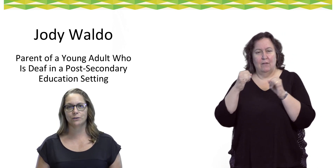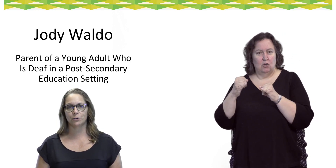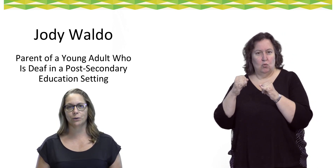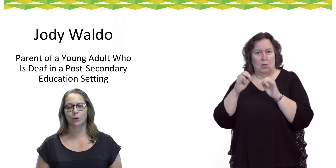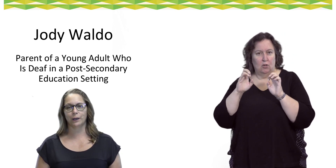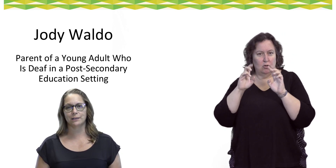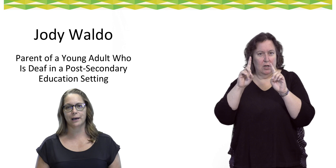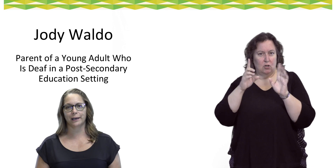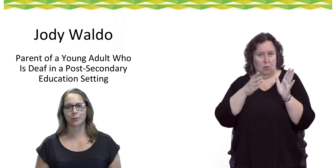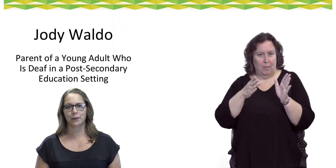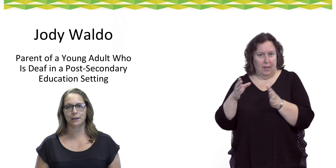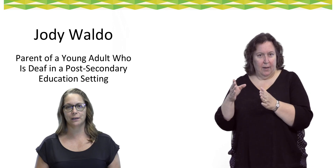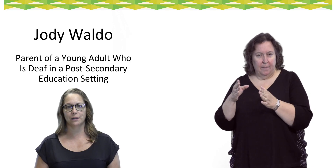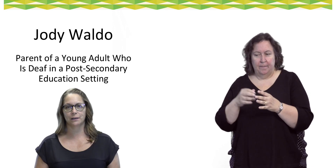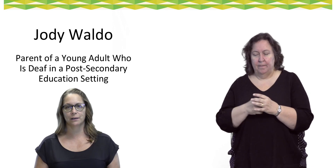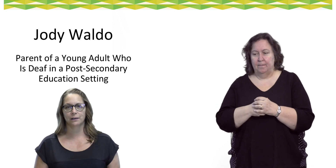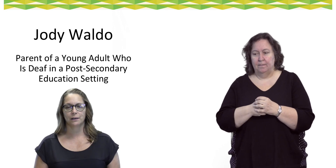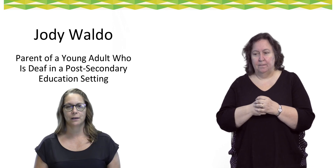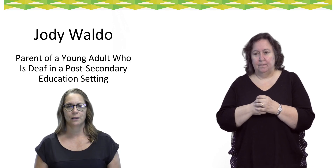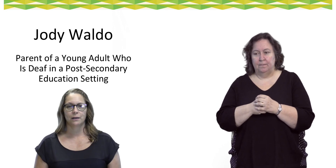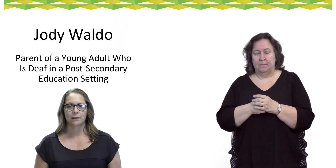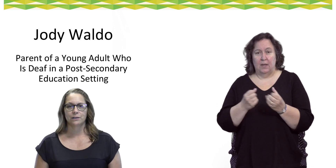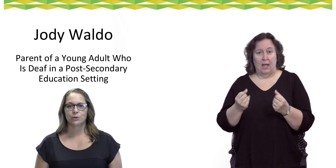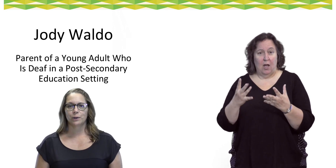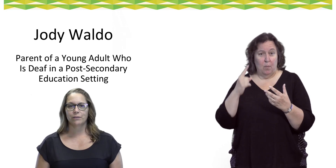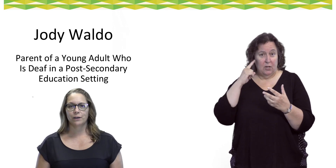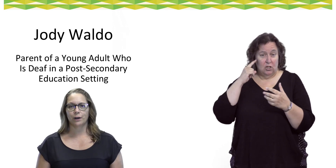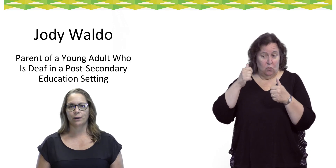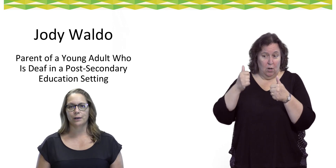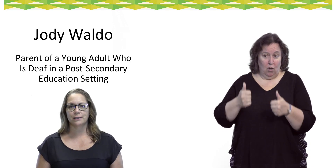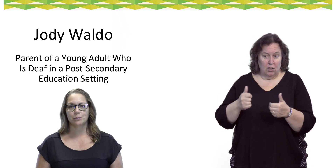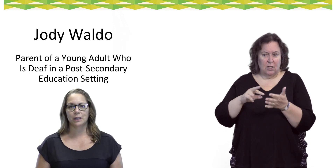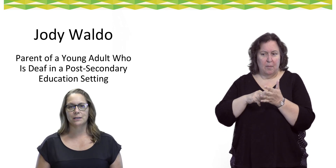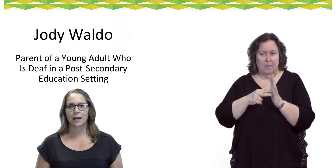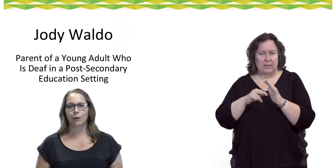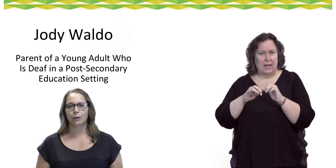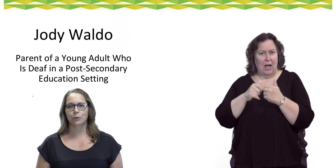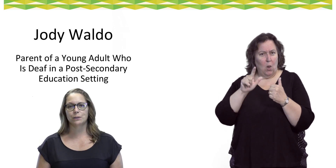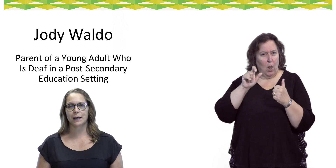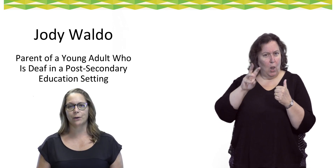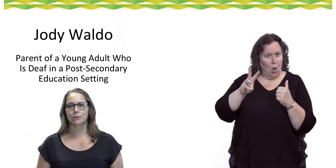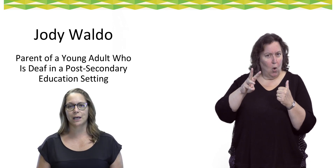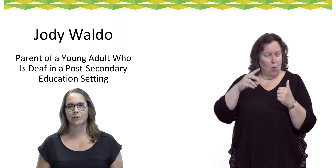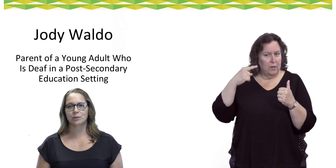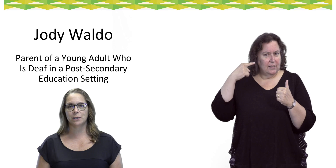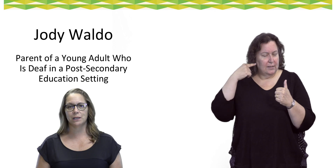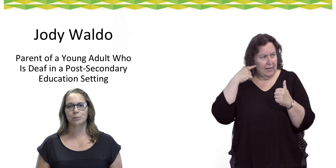also known as the IEP. Degree of hearing loss means how low sounds have to be